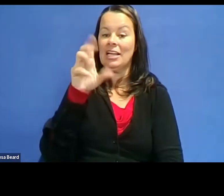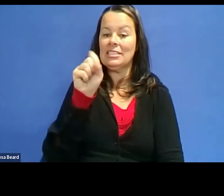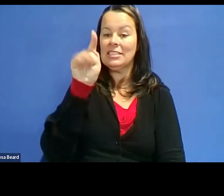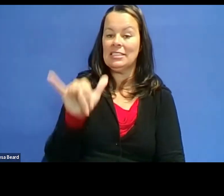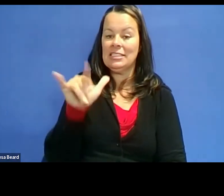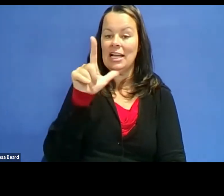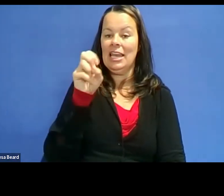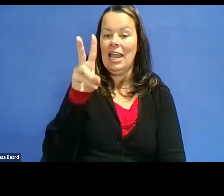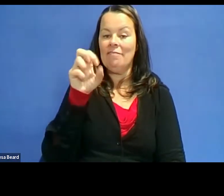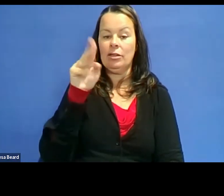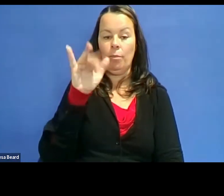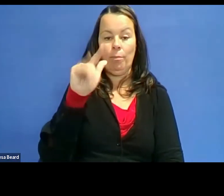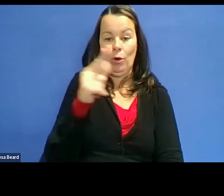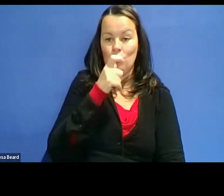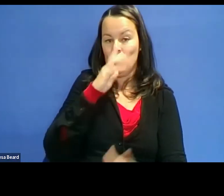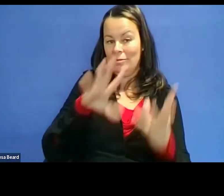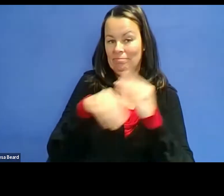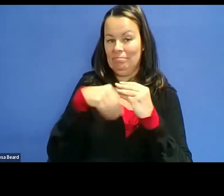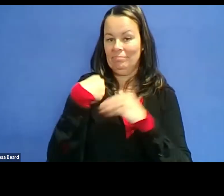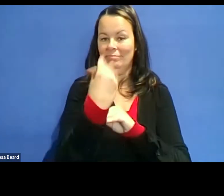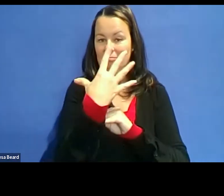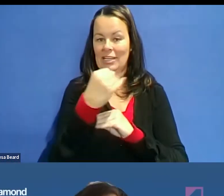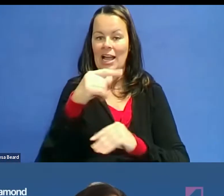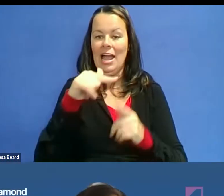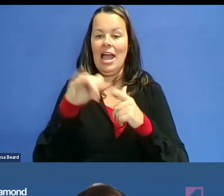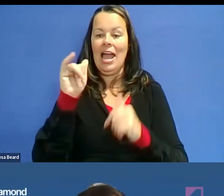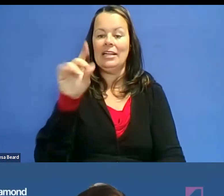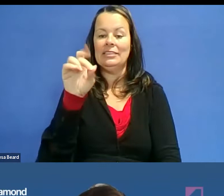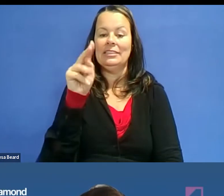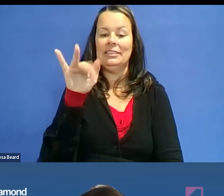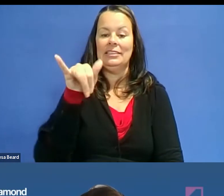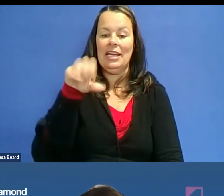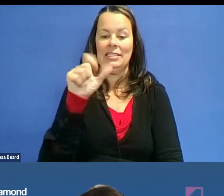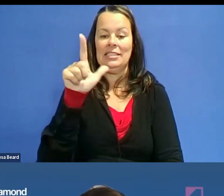And Dennis Lembree, our director of accessibility. Thank you both.